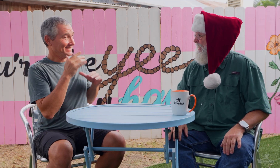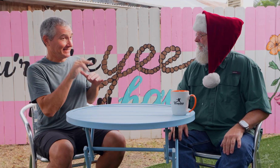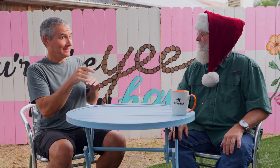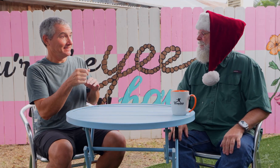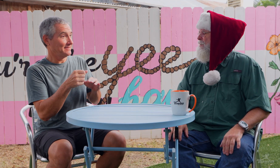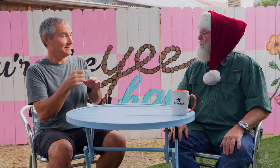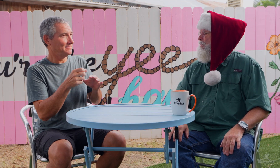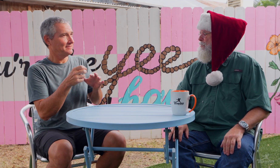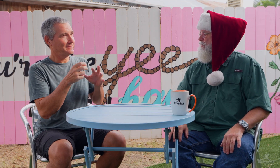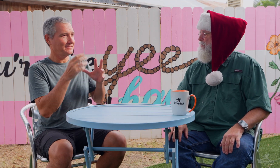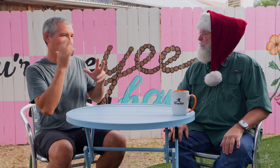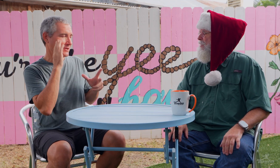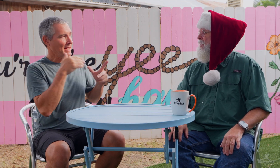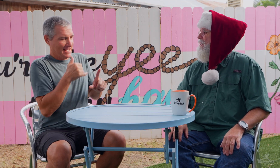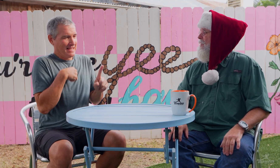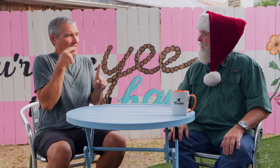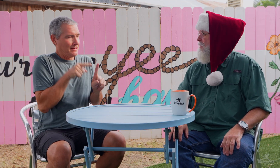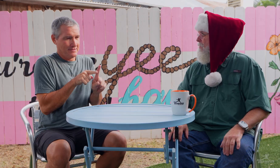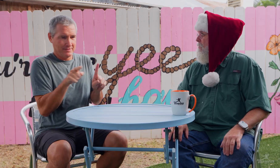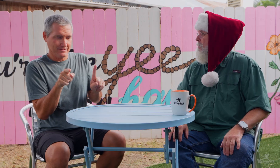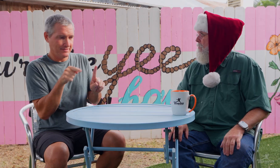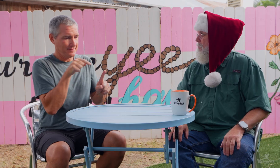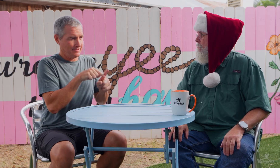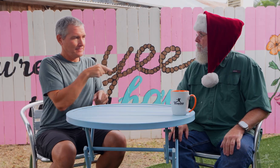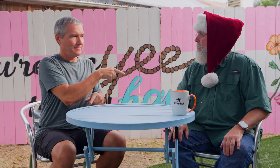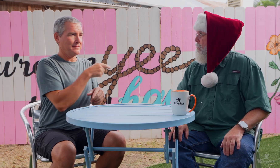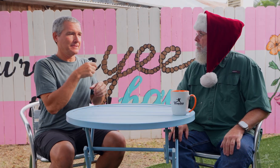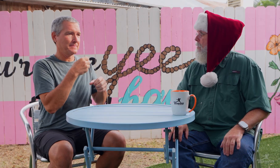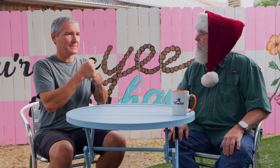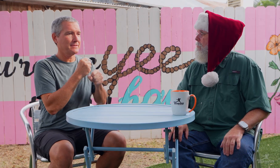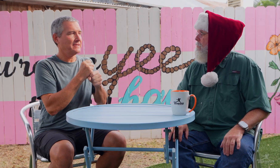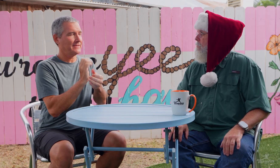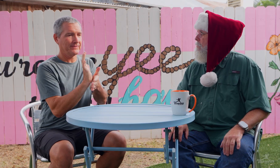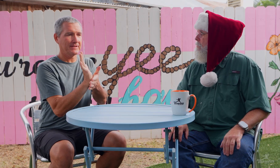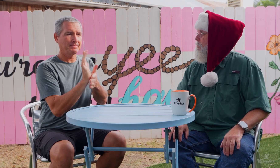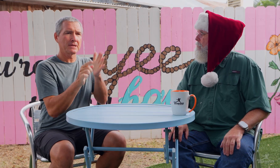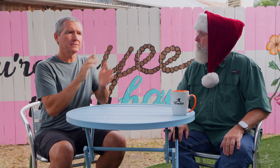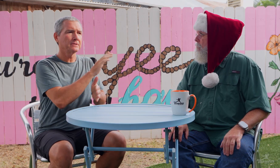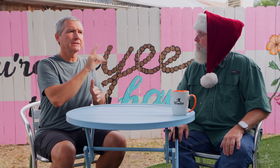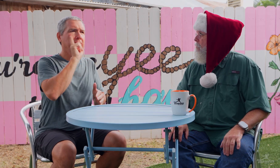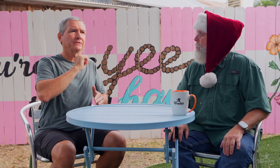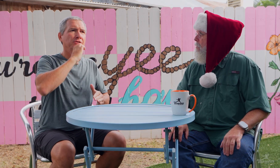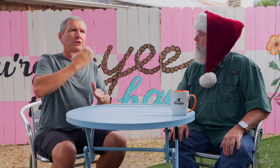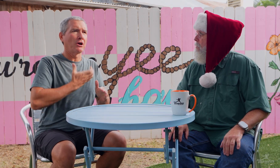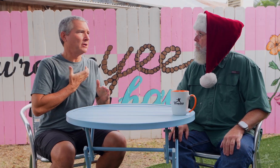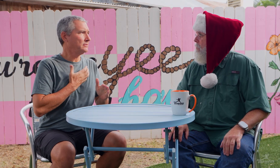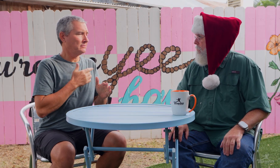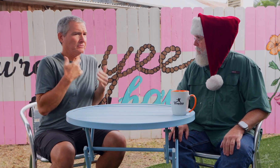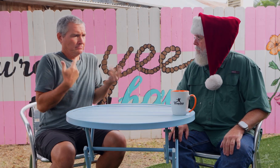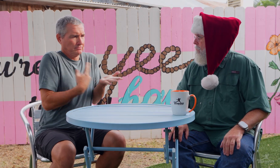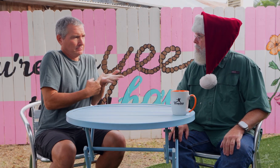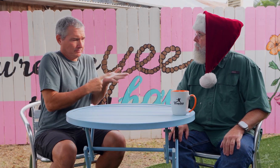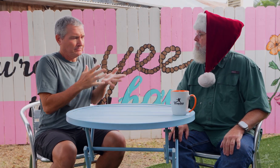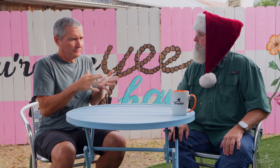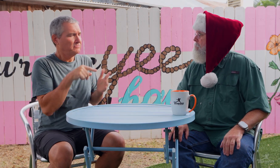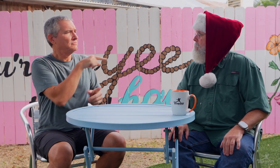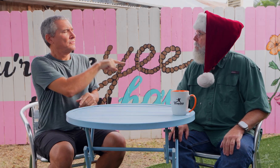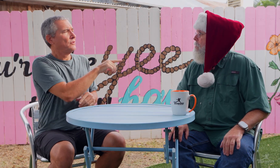That's a great story, getting to another... There's a new documentary film "Deaf Santa Claus" I want to talk about.